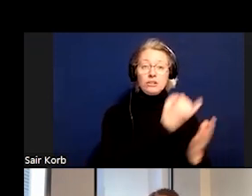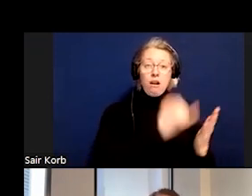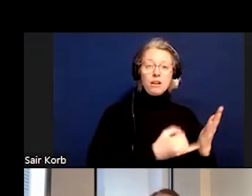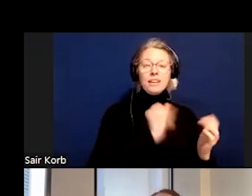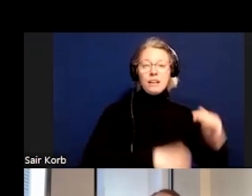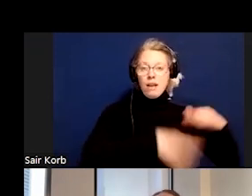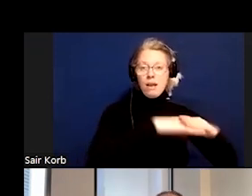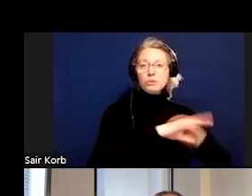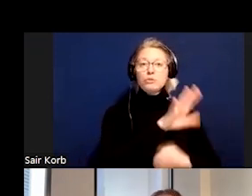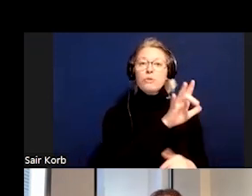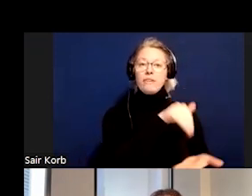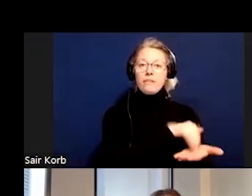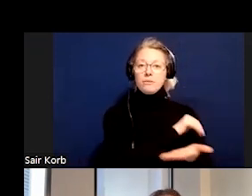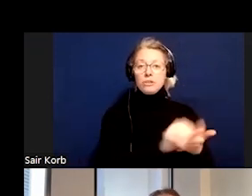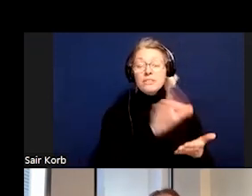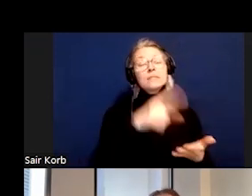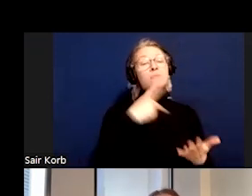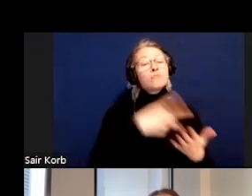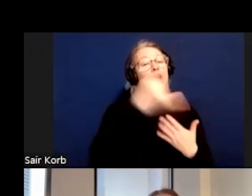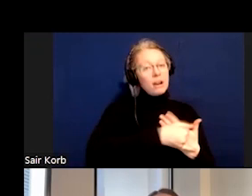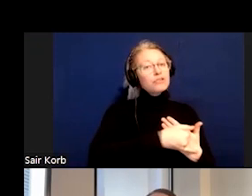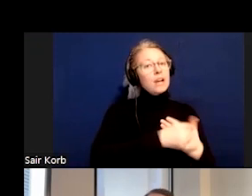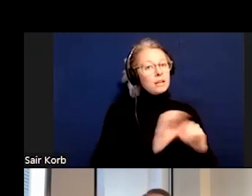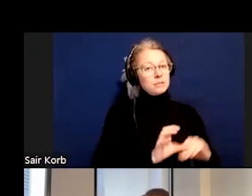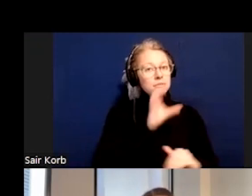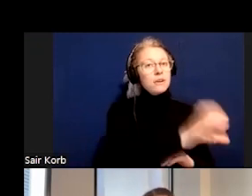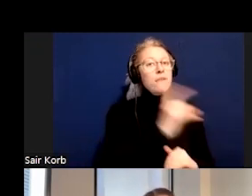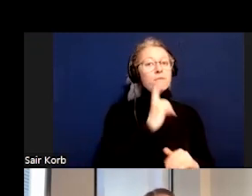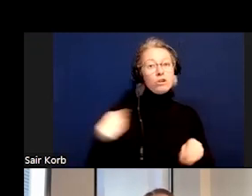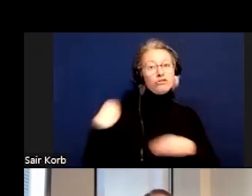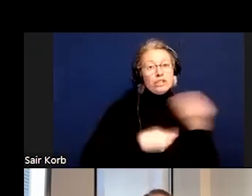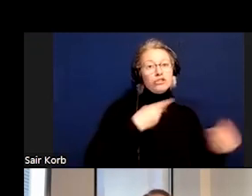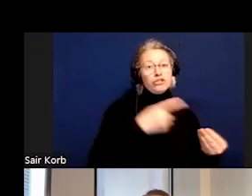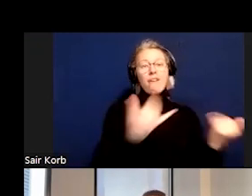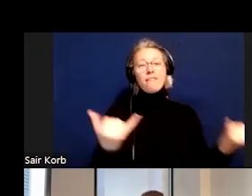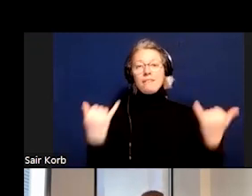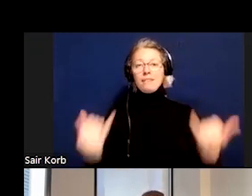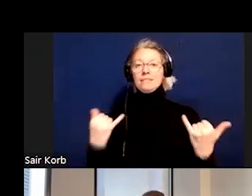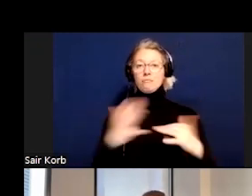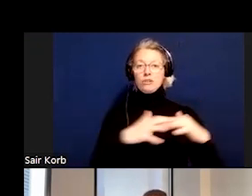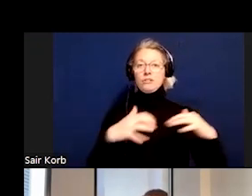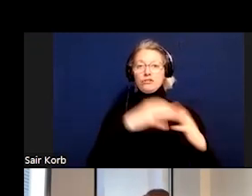this is a project funding program for traditional and contemporary Indigenous arts and arts